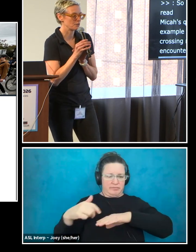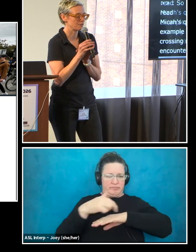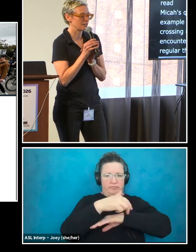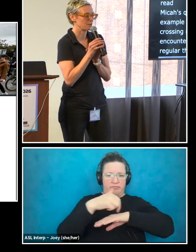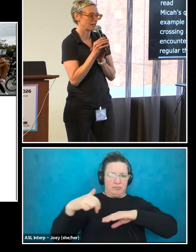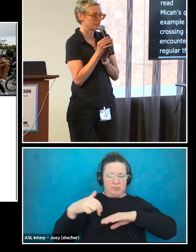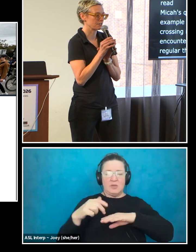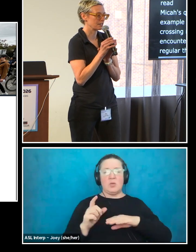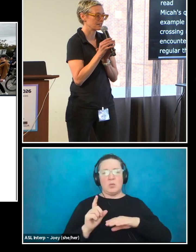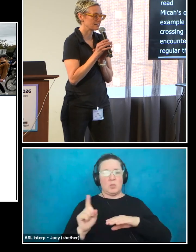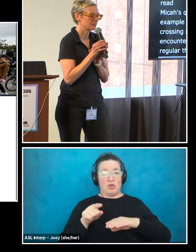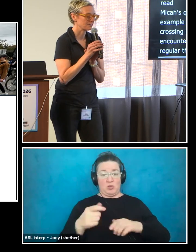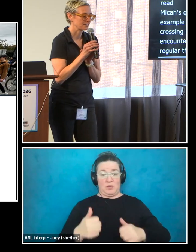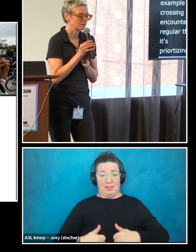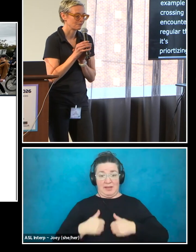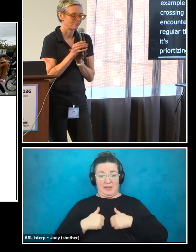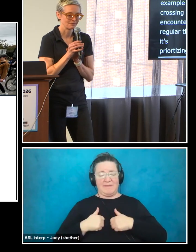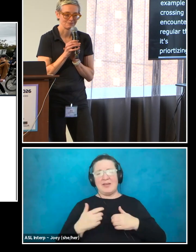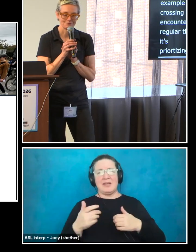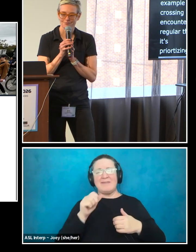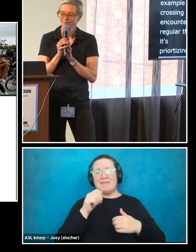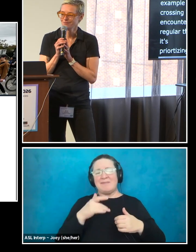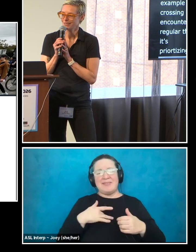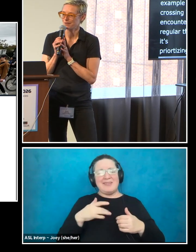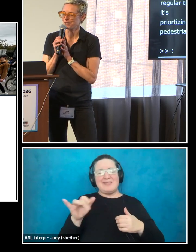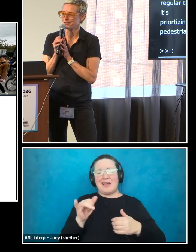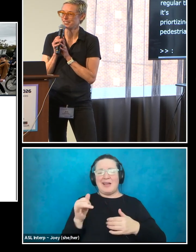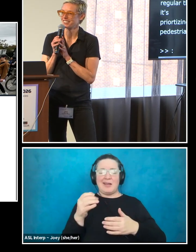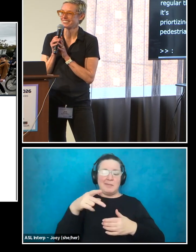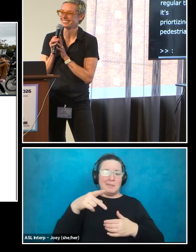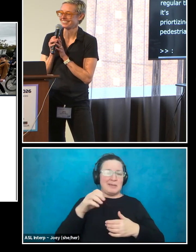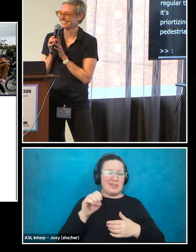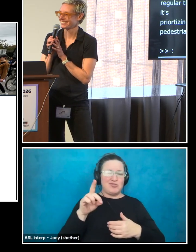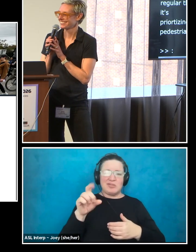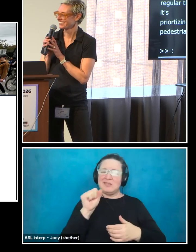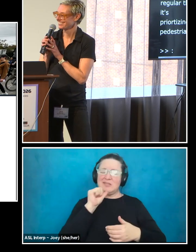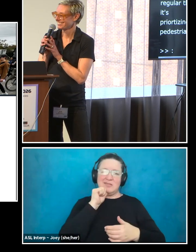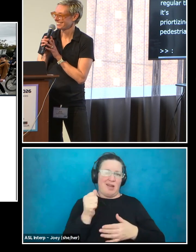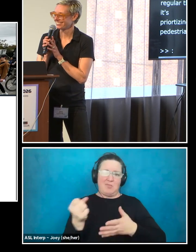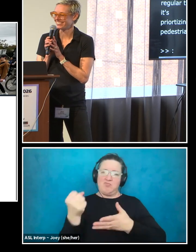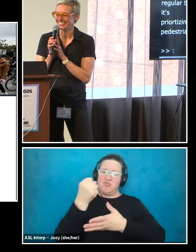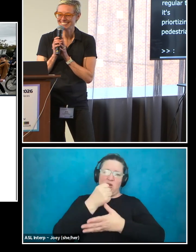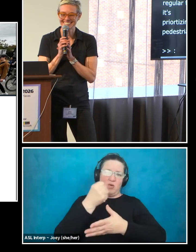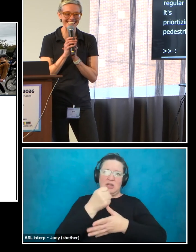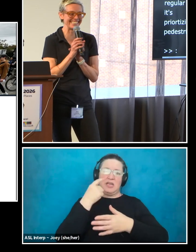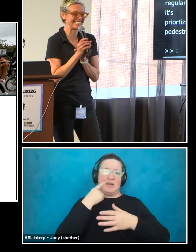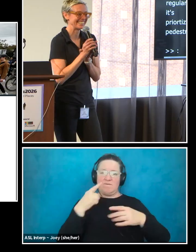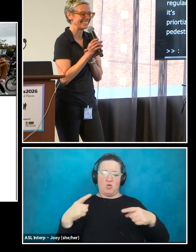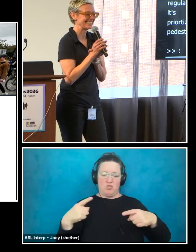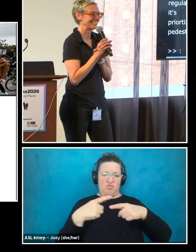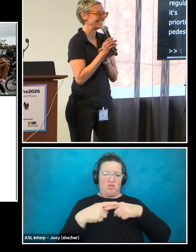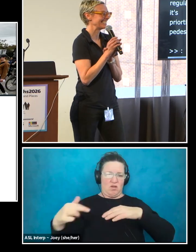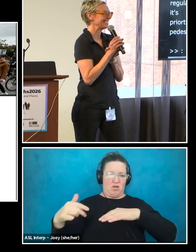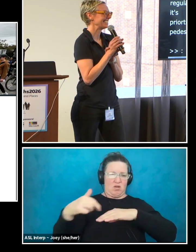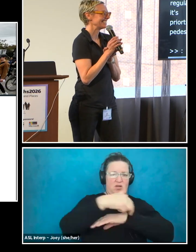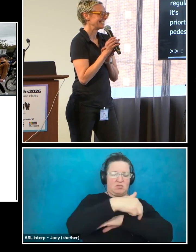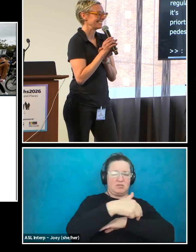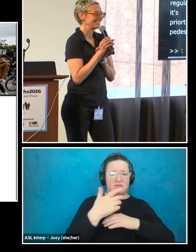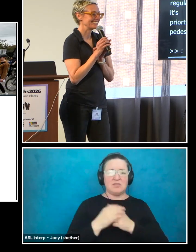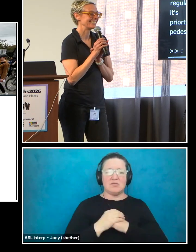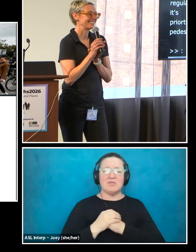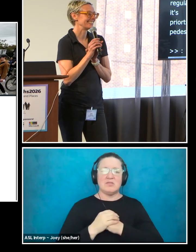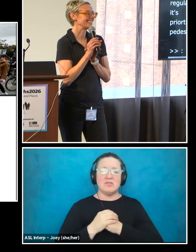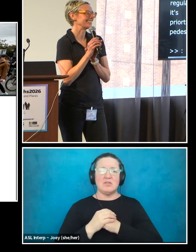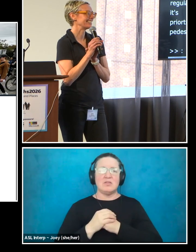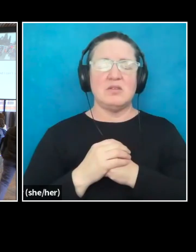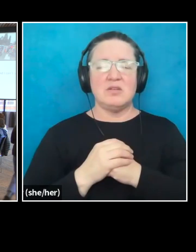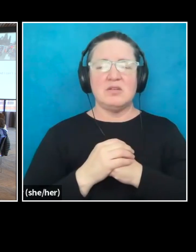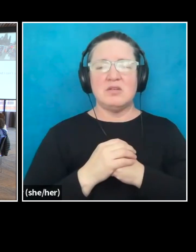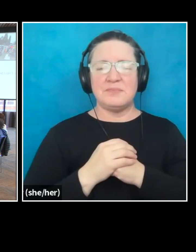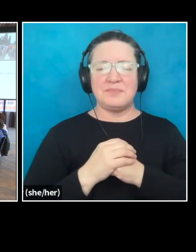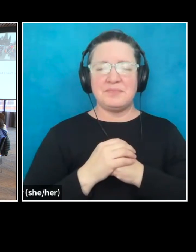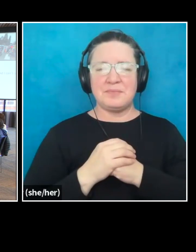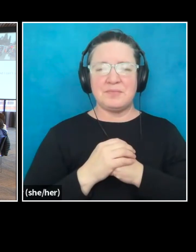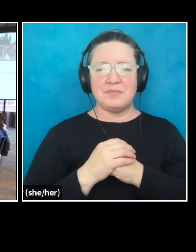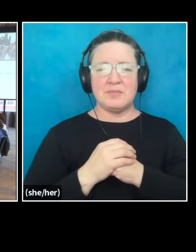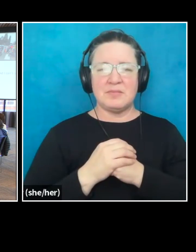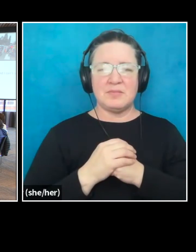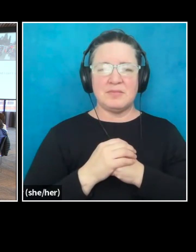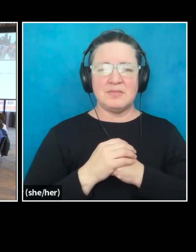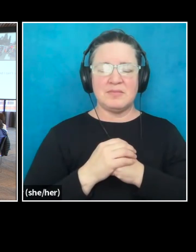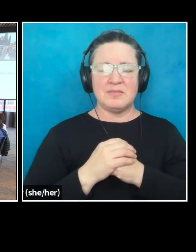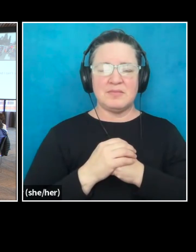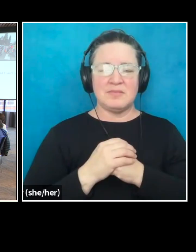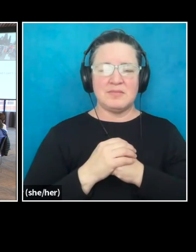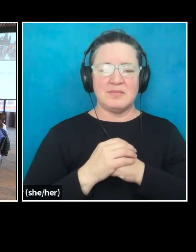movement of pedestrians. I'm sure there are millions. Okay. Oh, one over here.